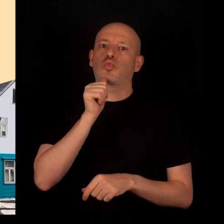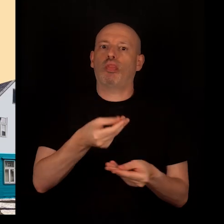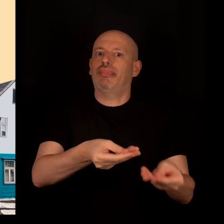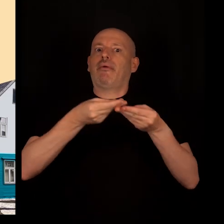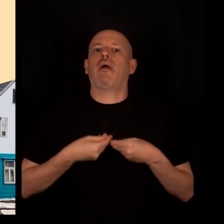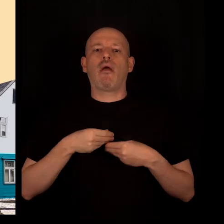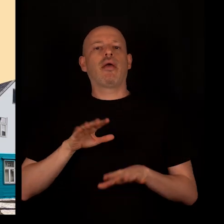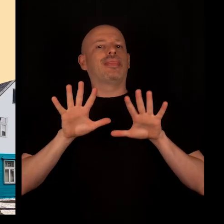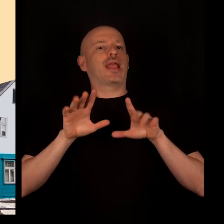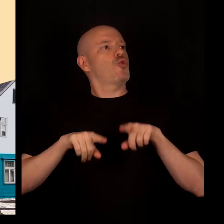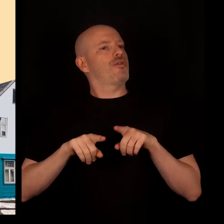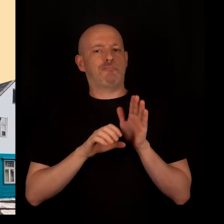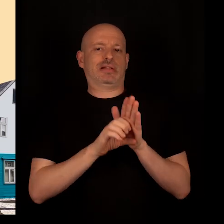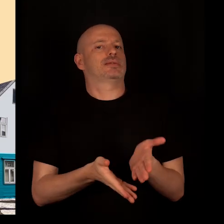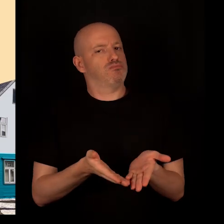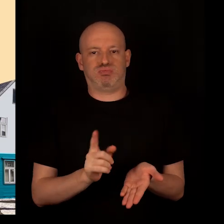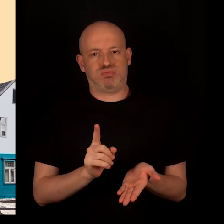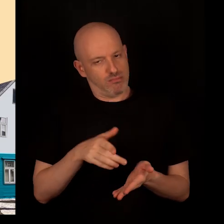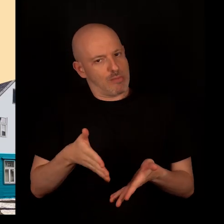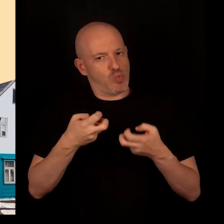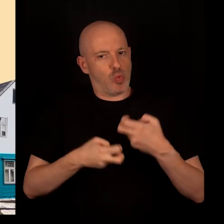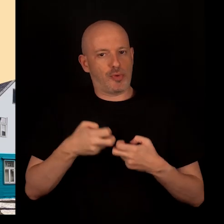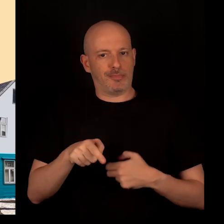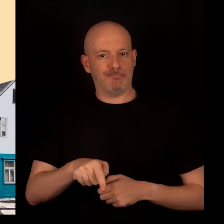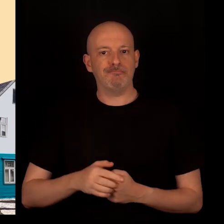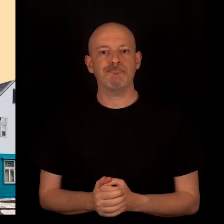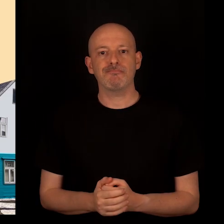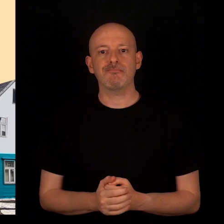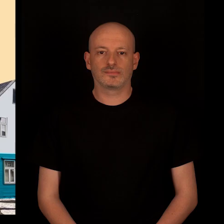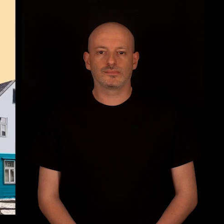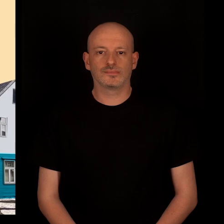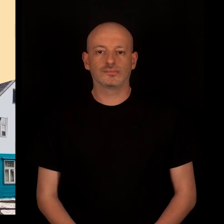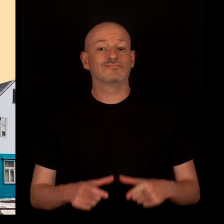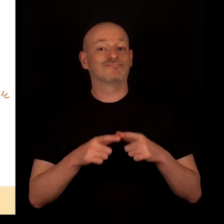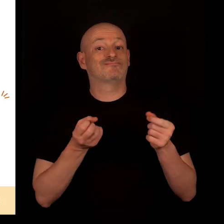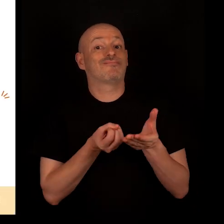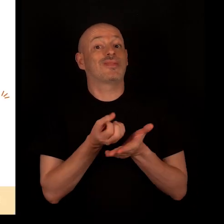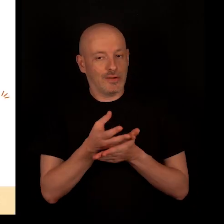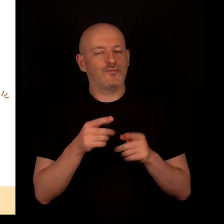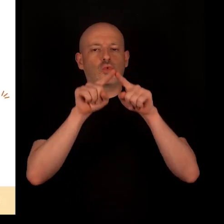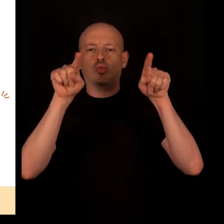do not submit your Info Card on the 10th of November. That will be an issue. The Info Card is an online form,